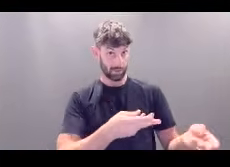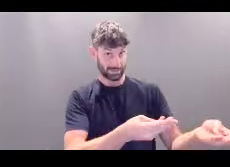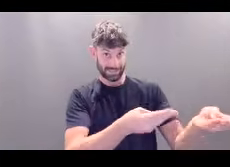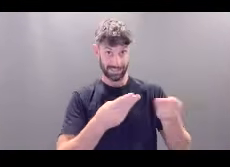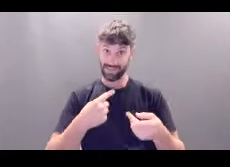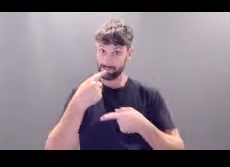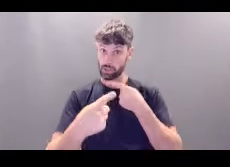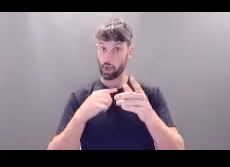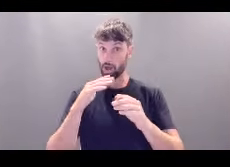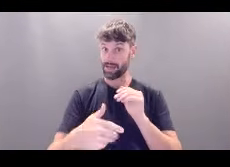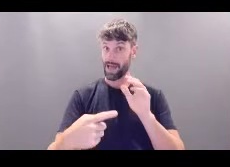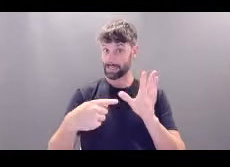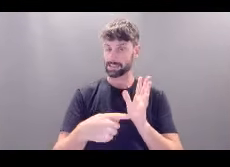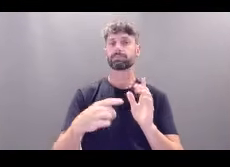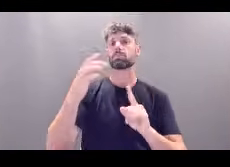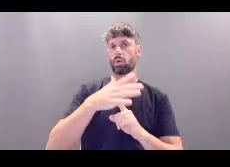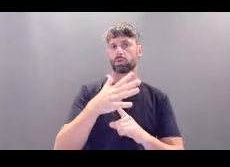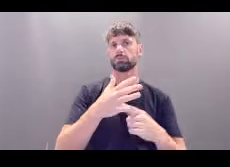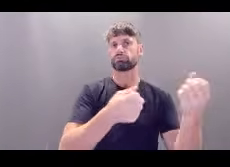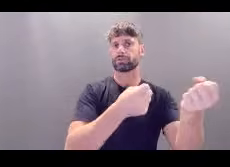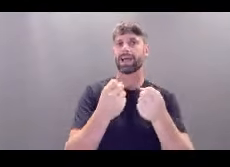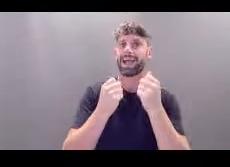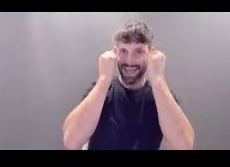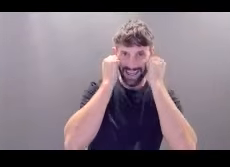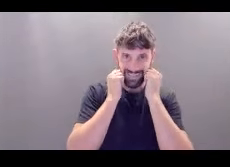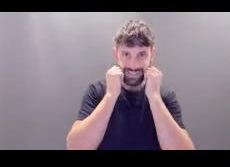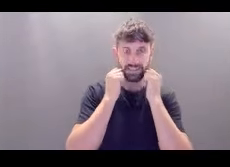evidence along to their next planning meeting or check-in,